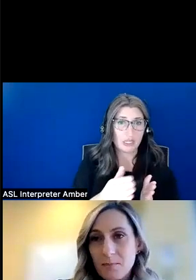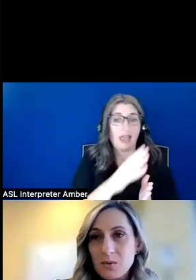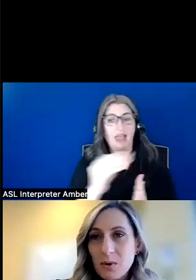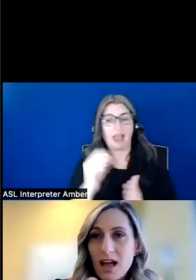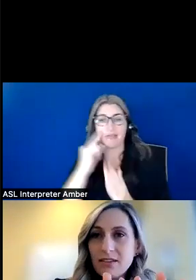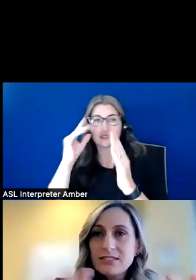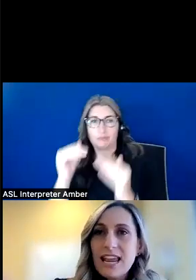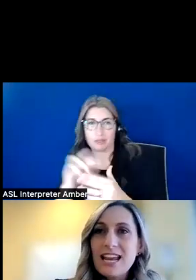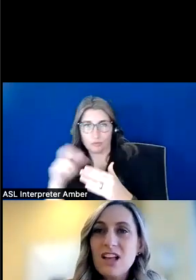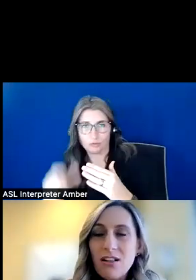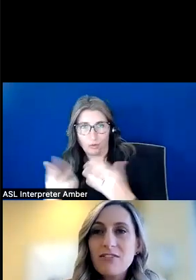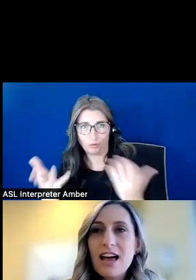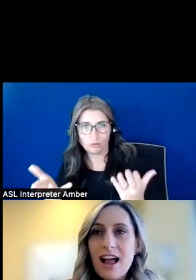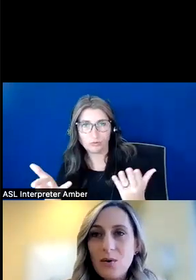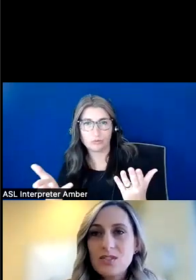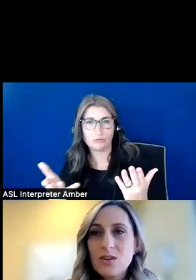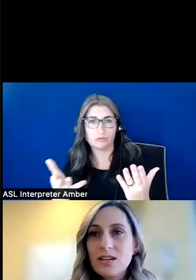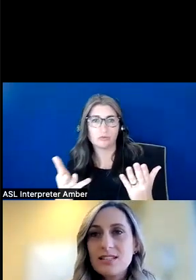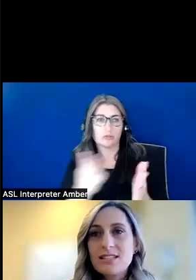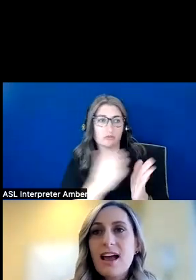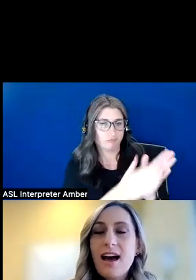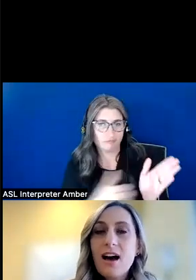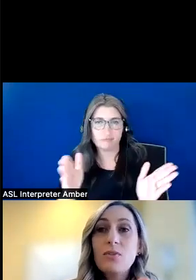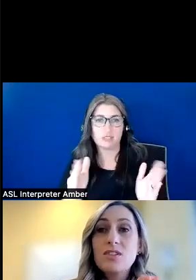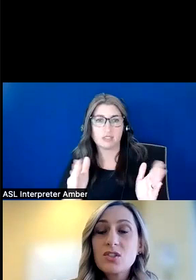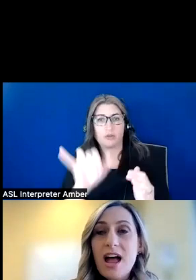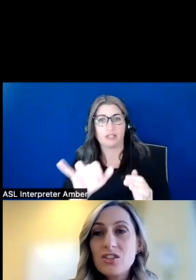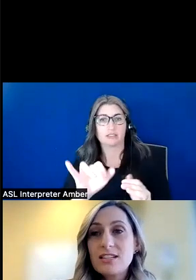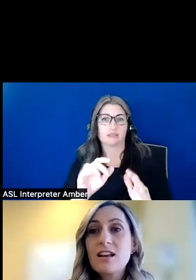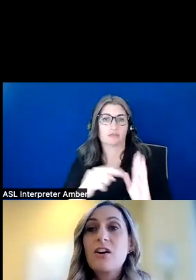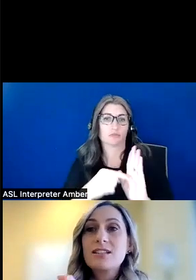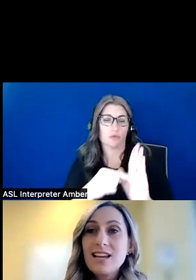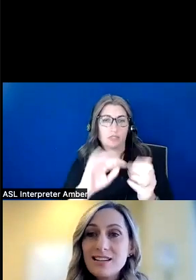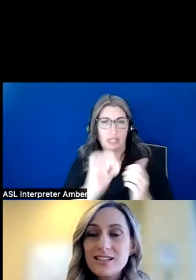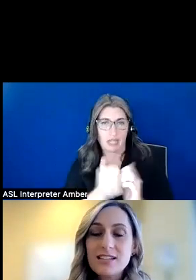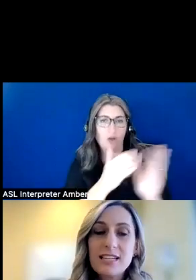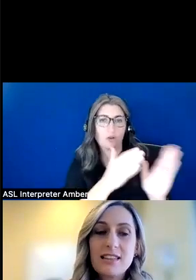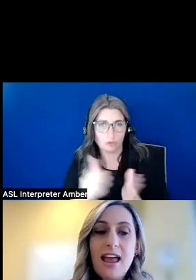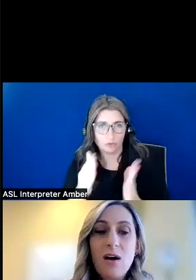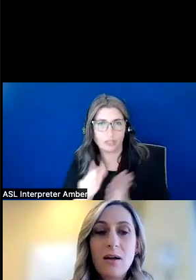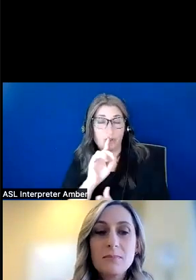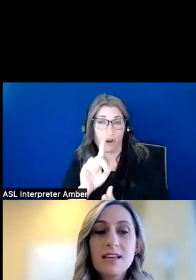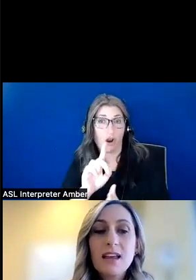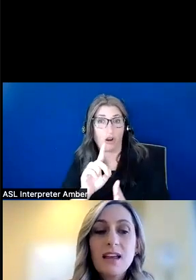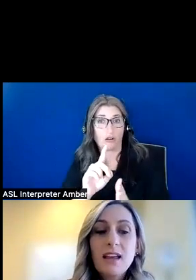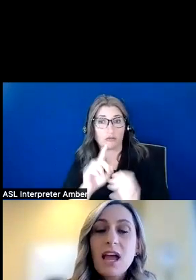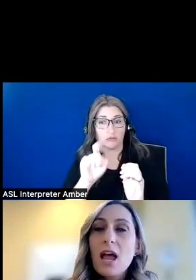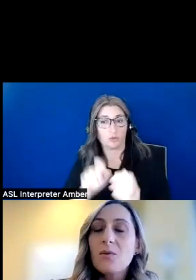It kind of lays all of that out so you can see how the strategies are intended to lead to the outcomes.